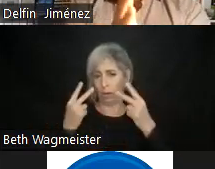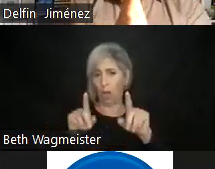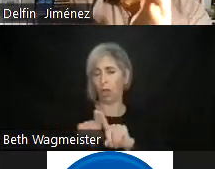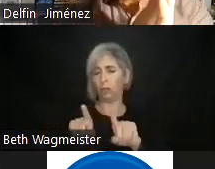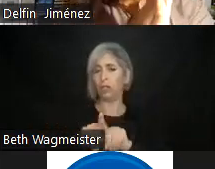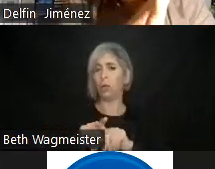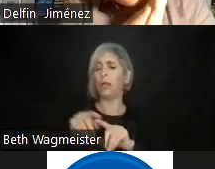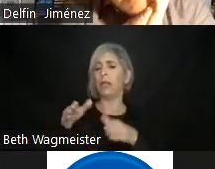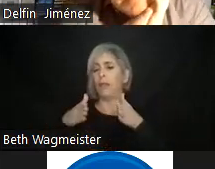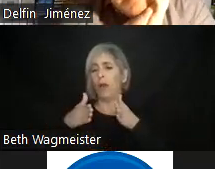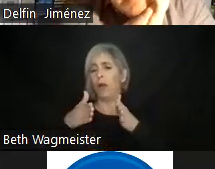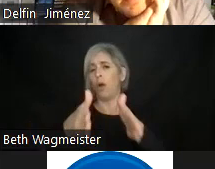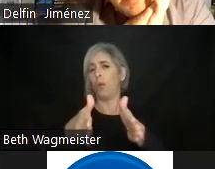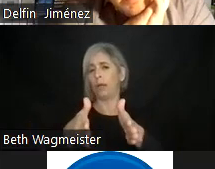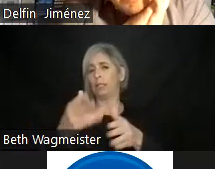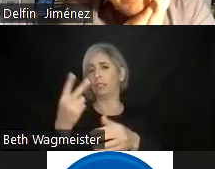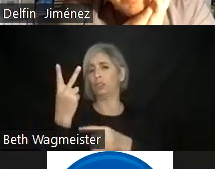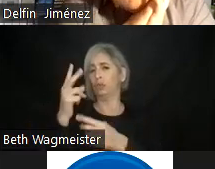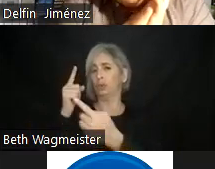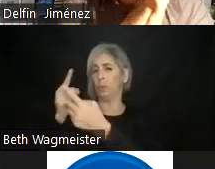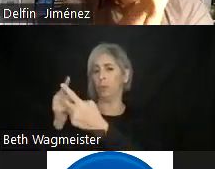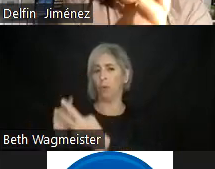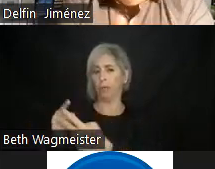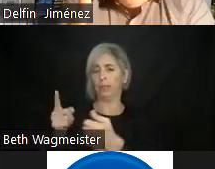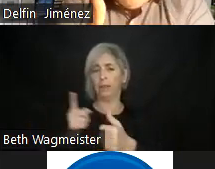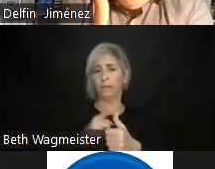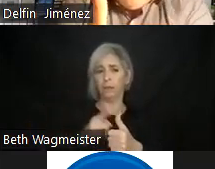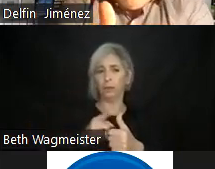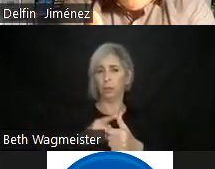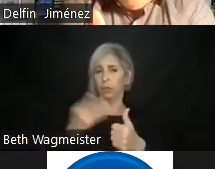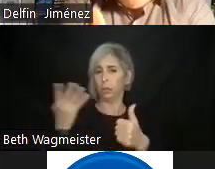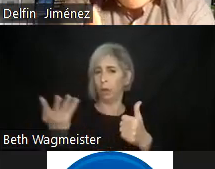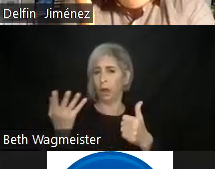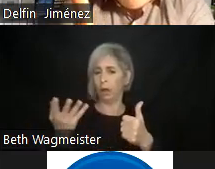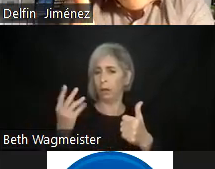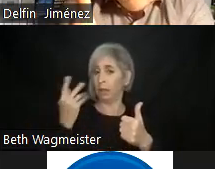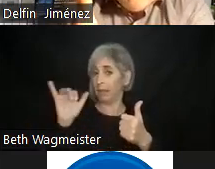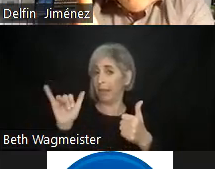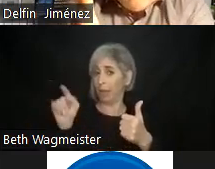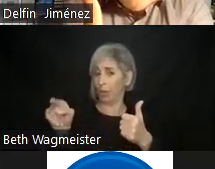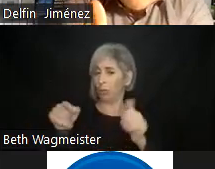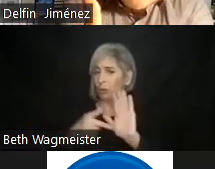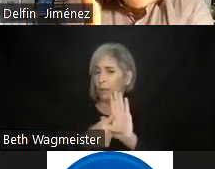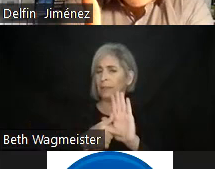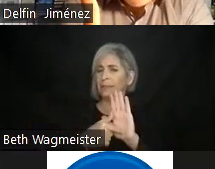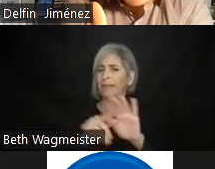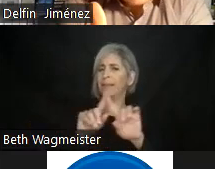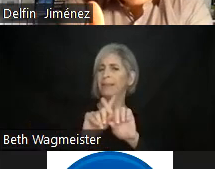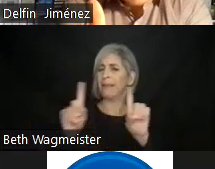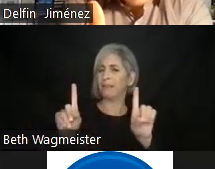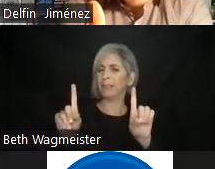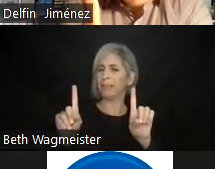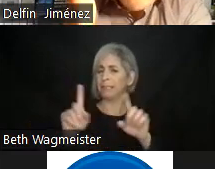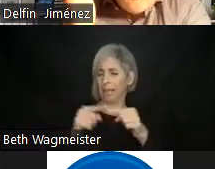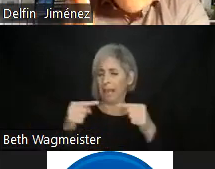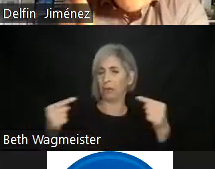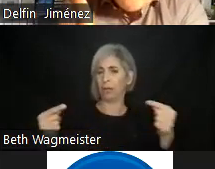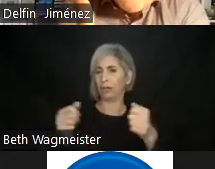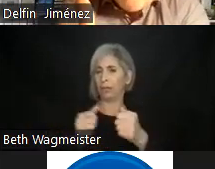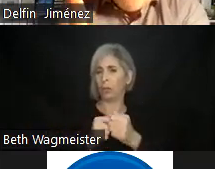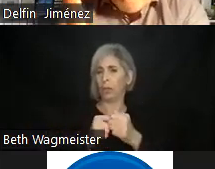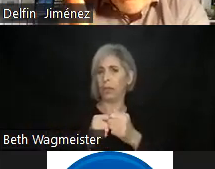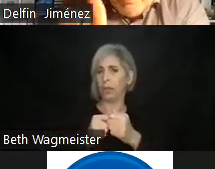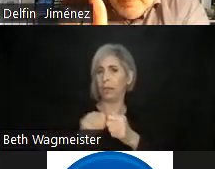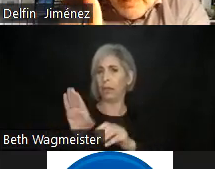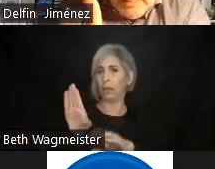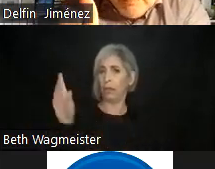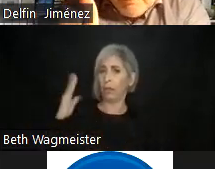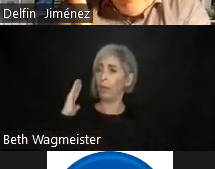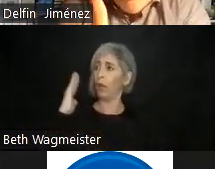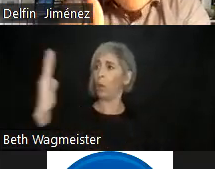the two key points. The first one, the difference of visual contrast between the wall and the floor.